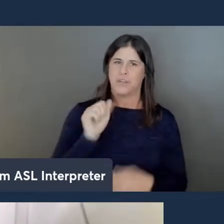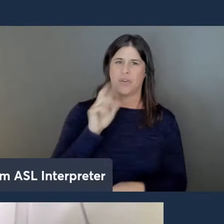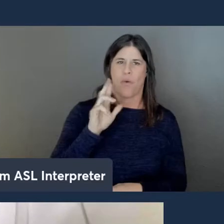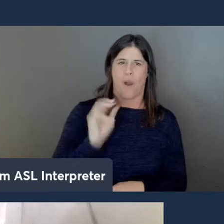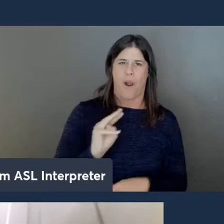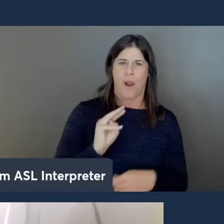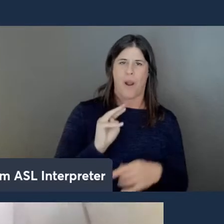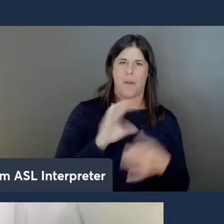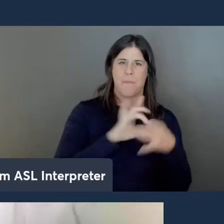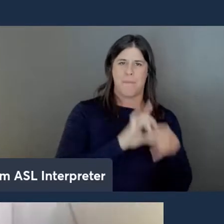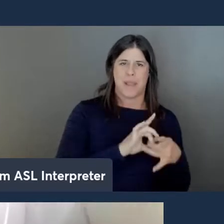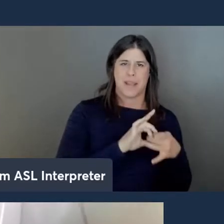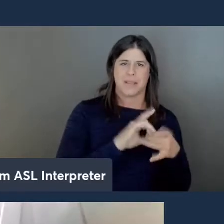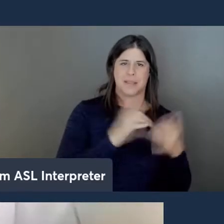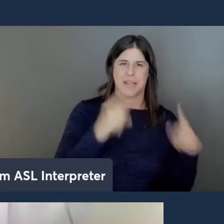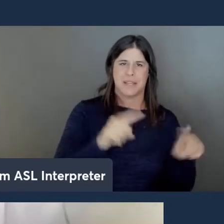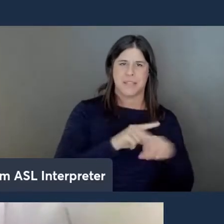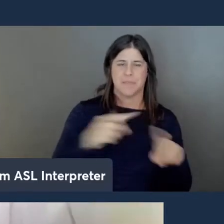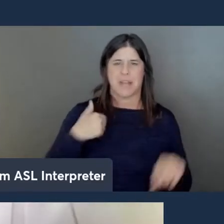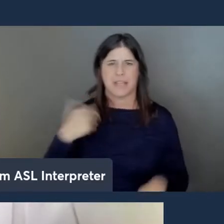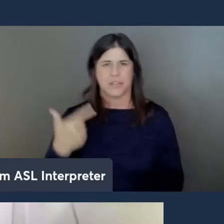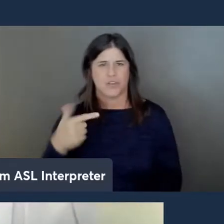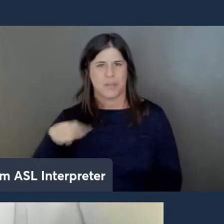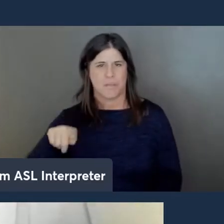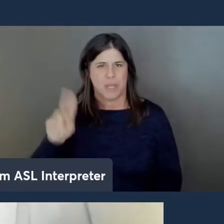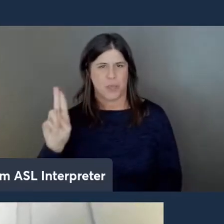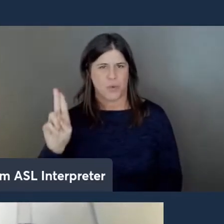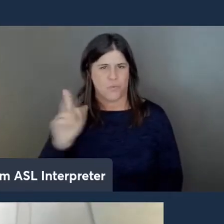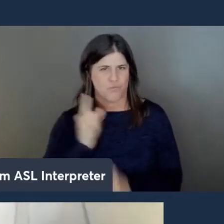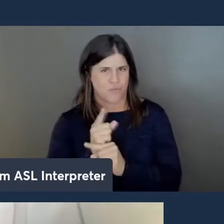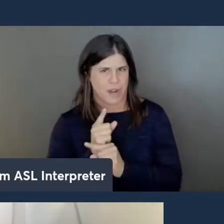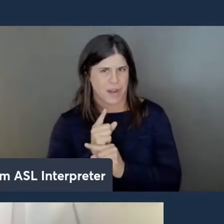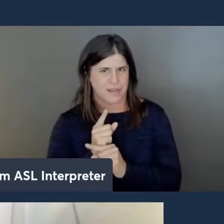but it has a GPU, right? Yes, absolutely.